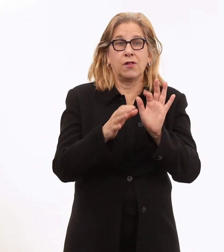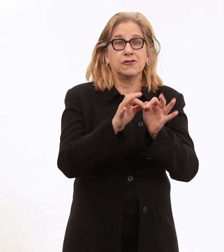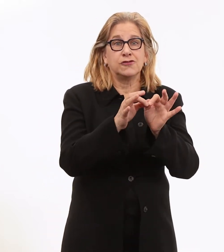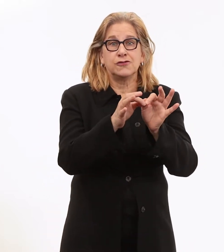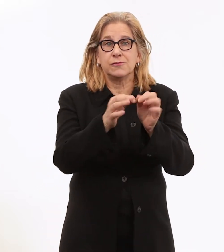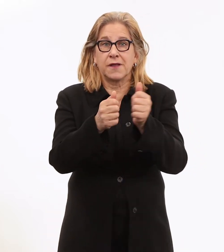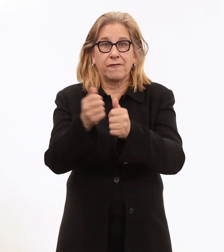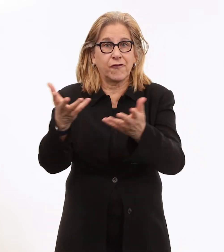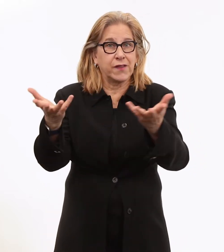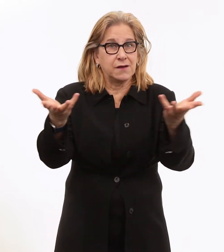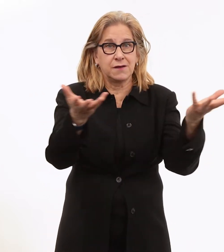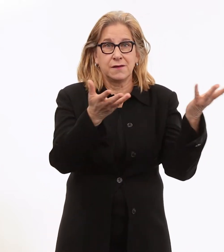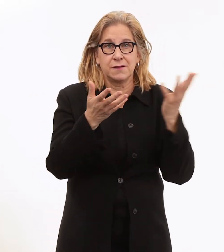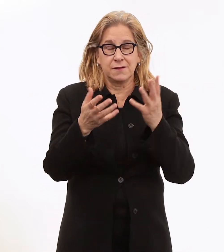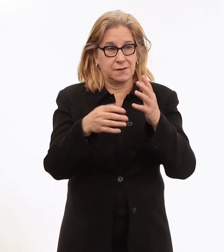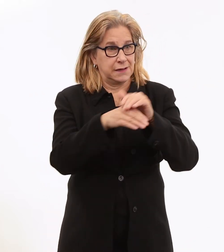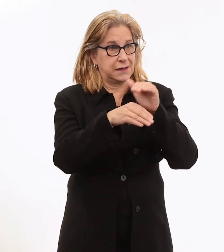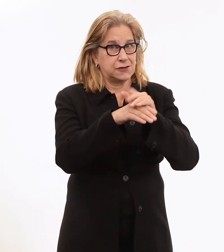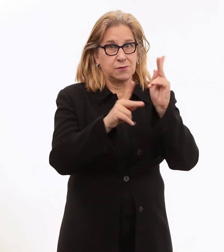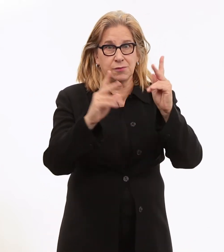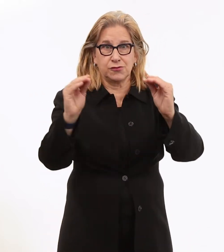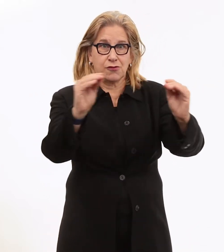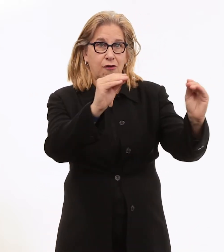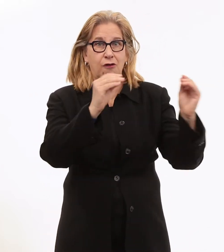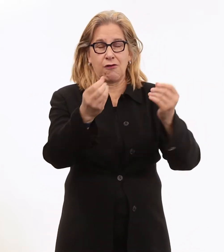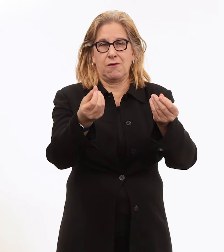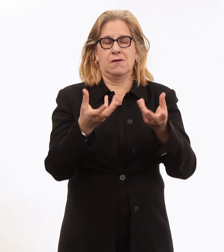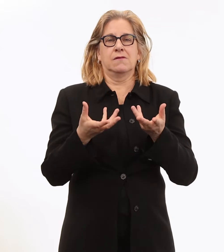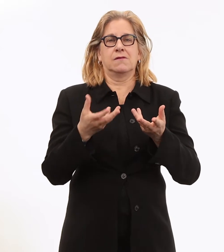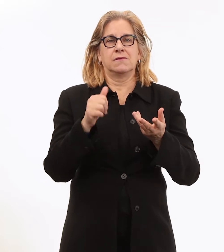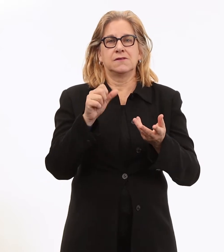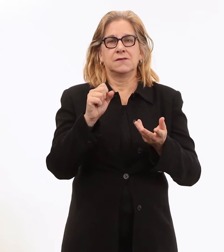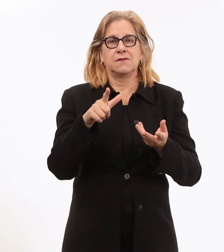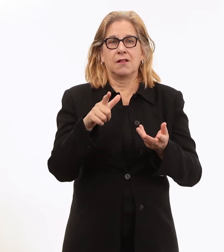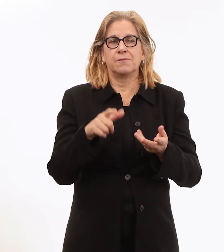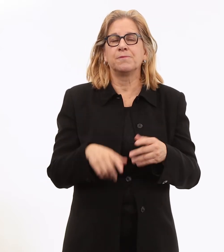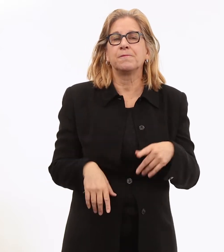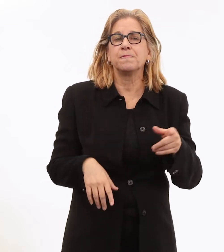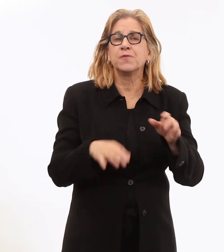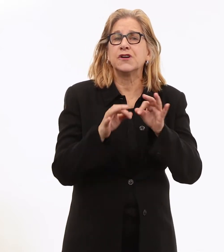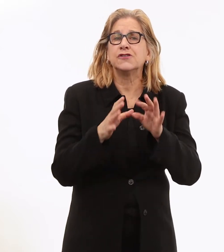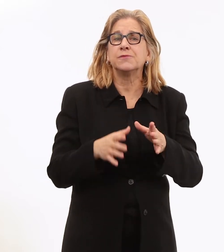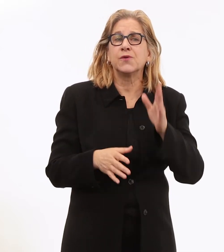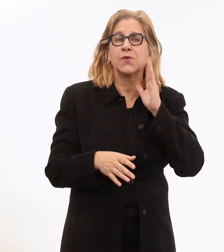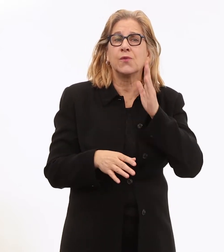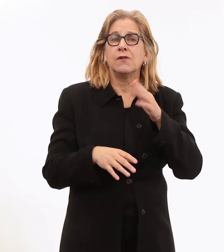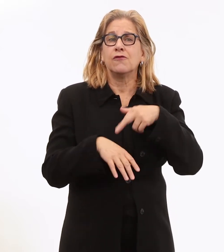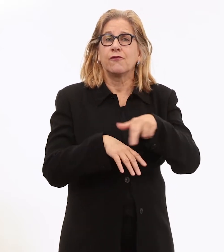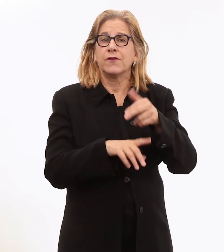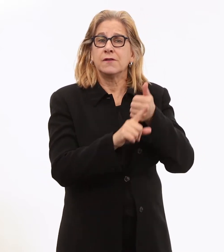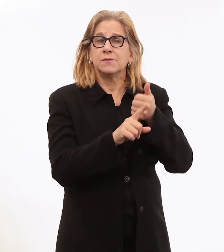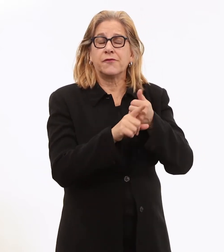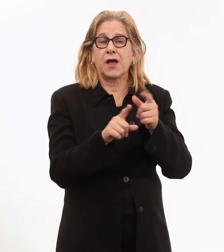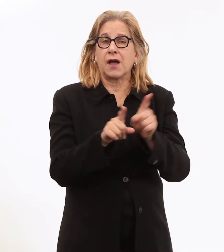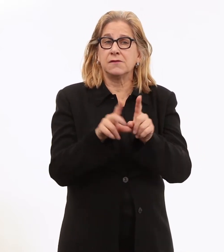into American Sign Language. The interpreter will refer to themselves only as "the interpreter."